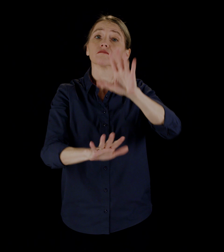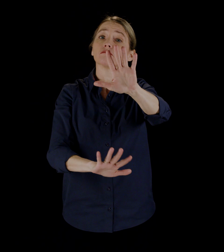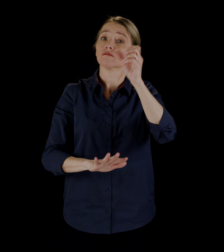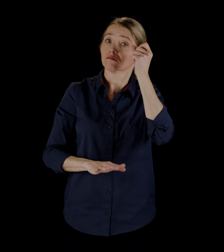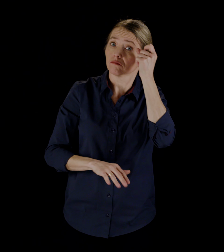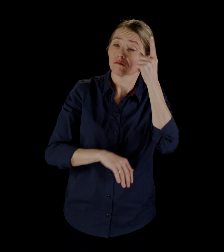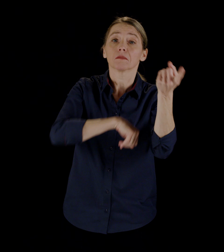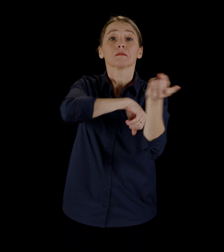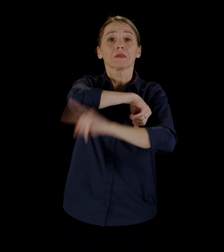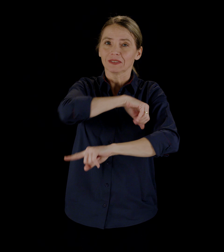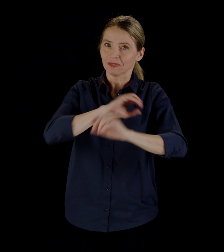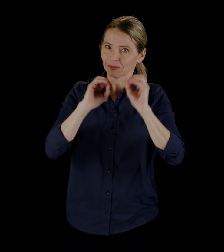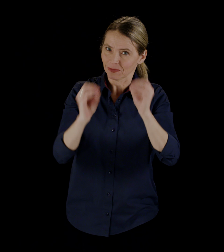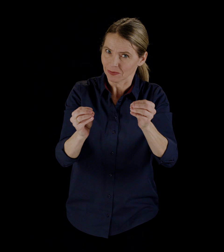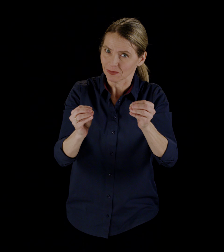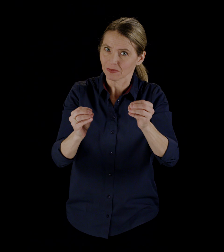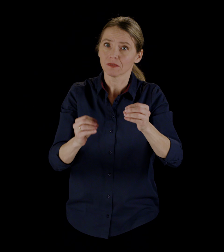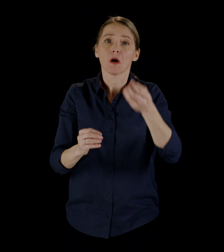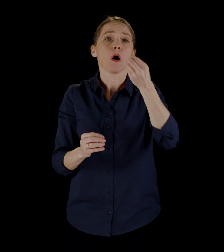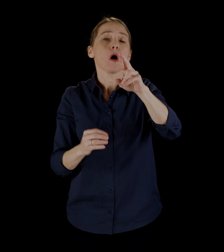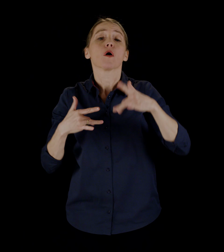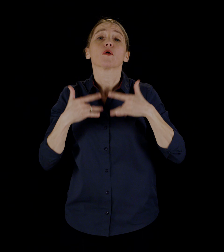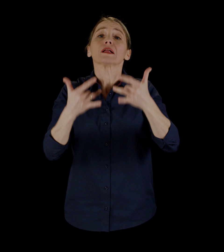including original packaging, if applicable.